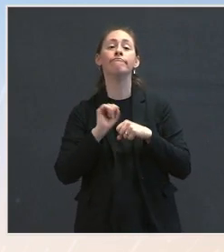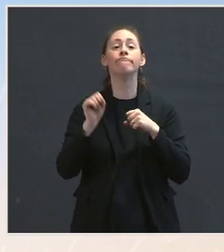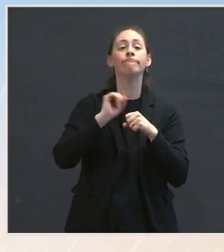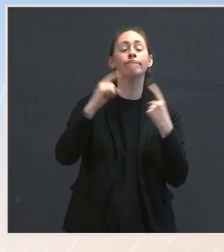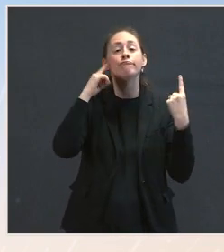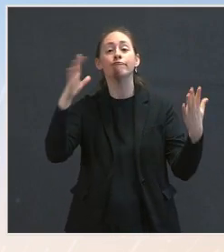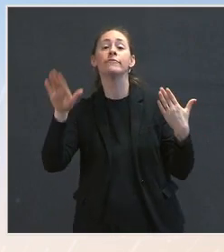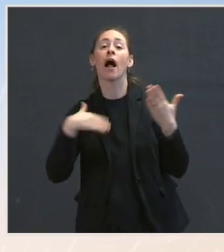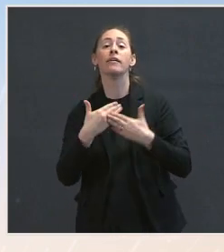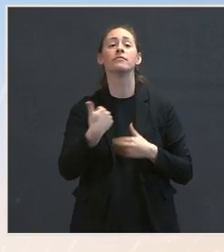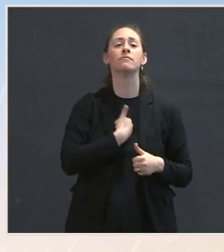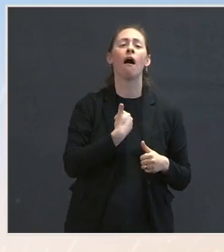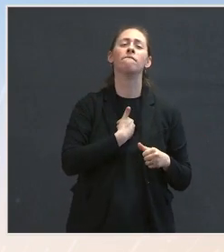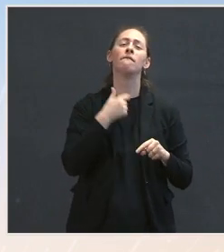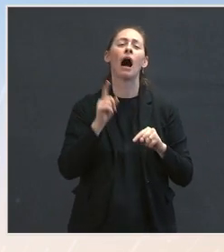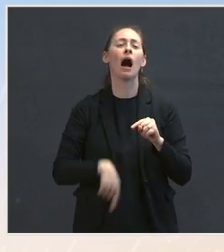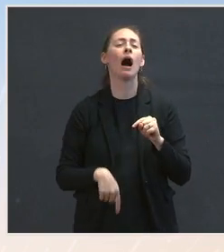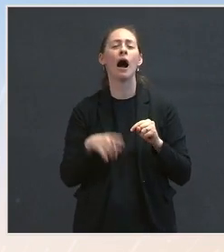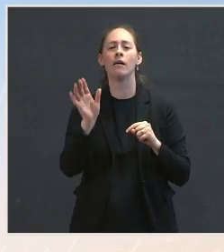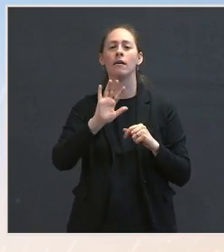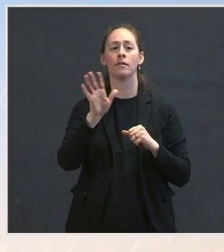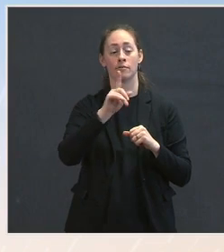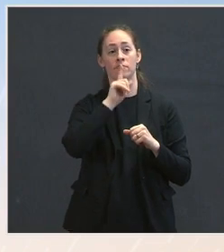you know, we're still waiting for the conclusion